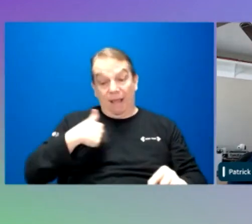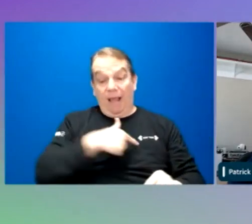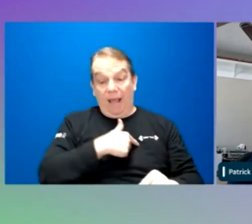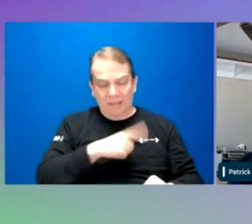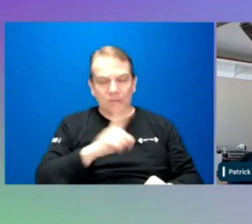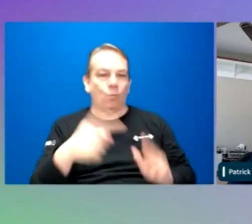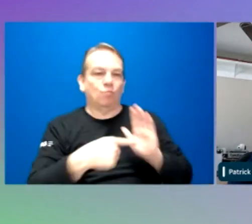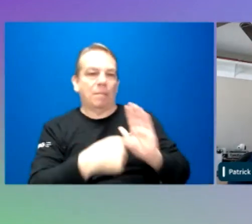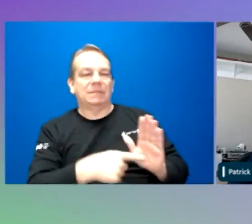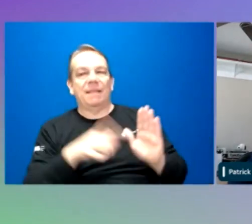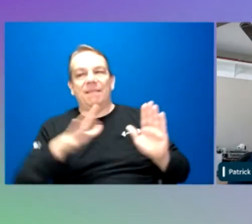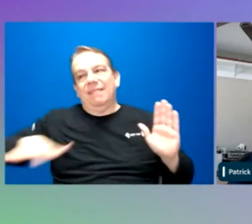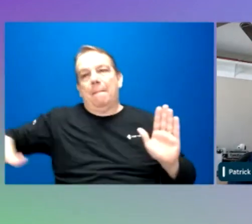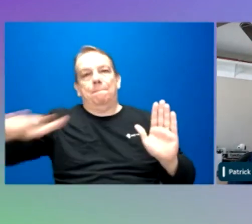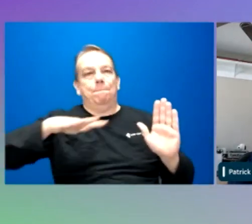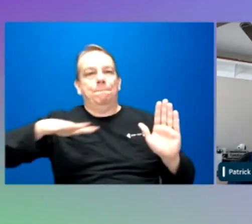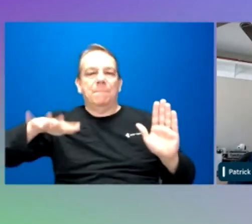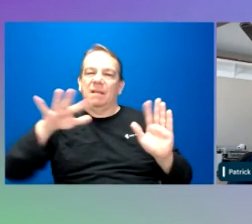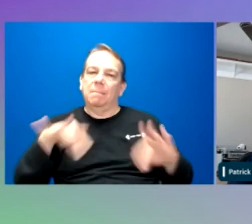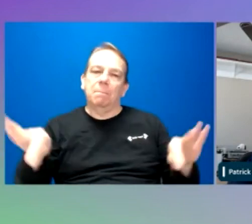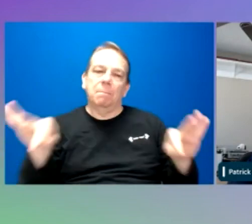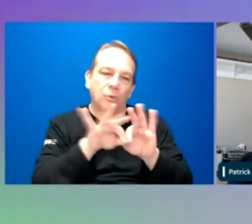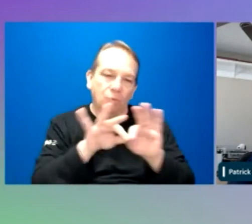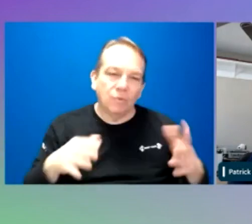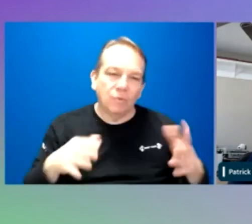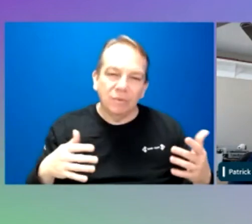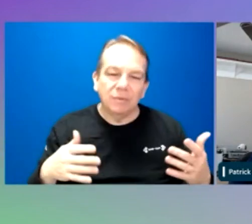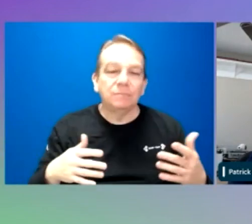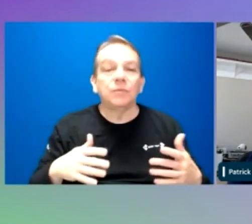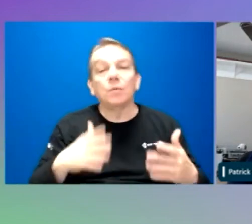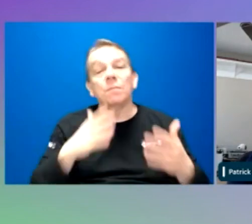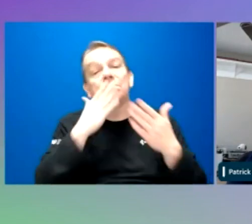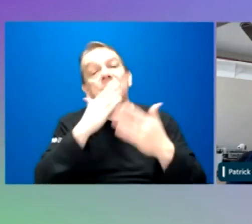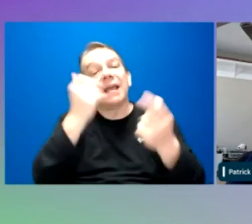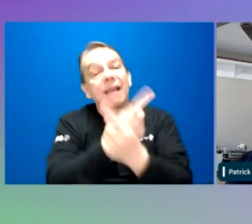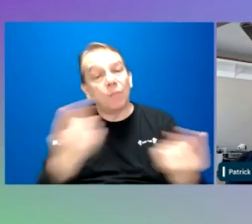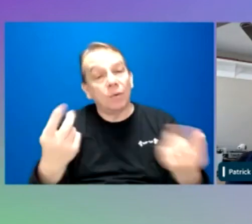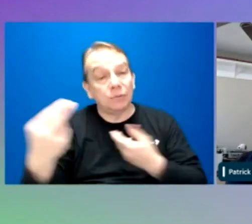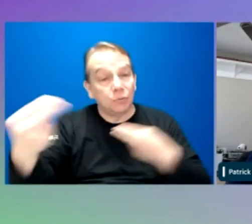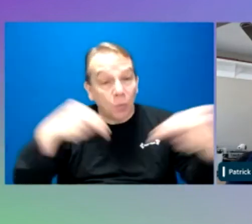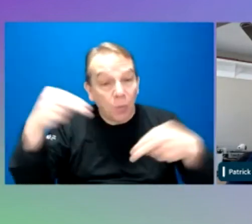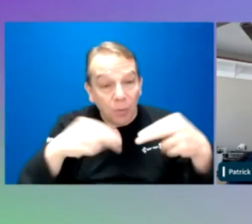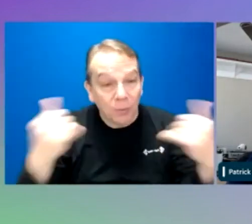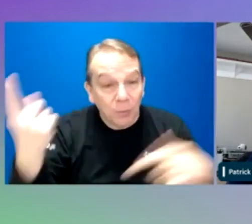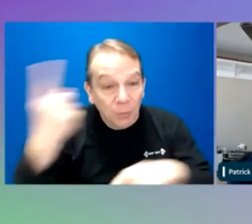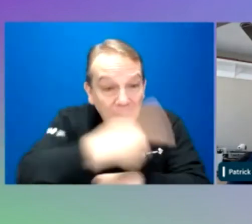response. Everyone Thank you so much for joining this session.